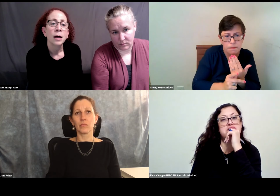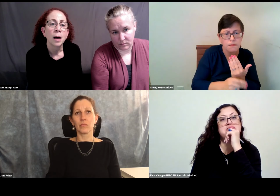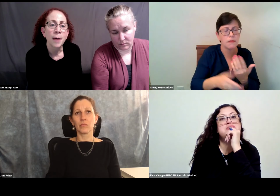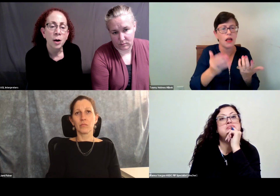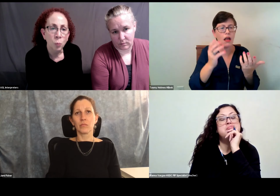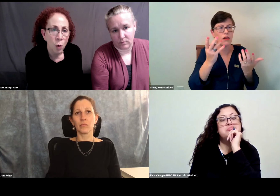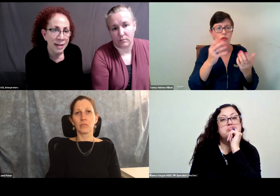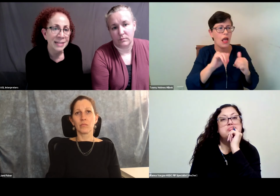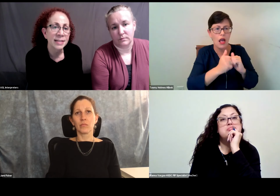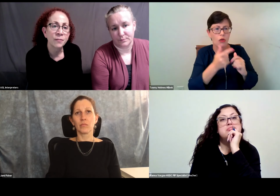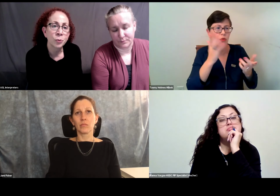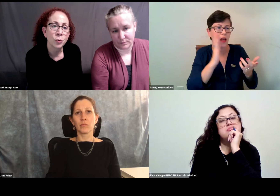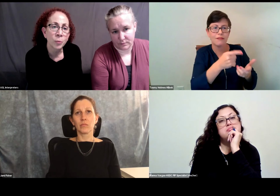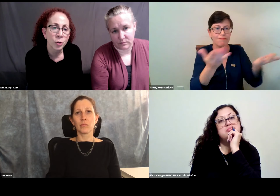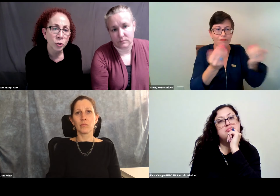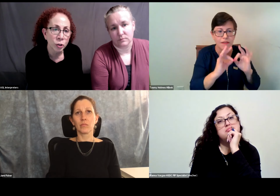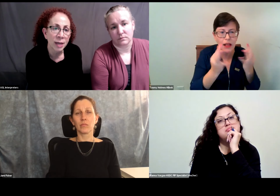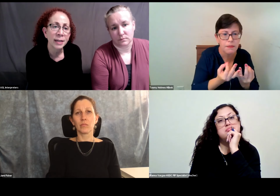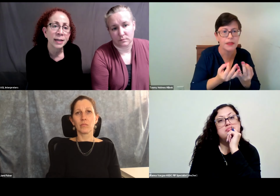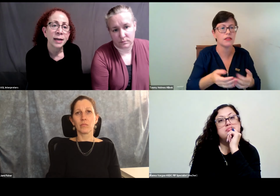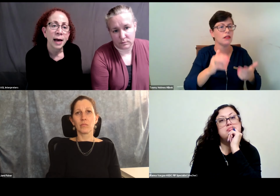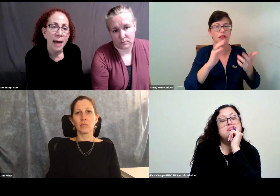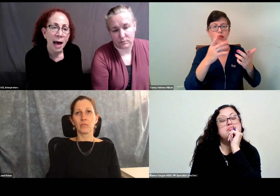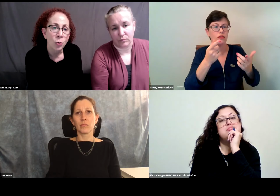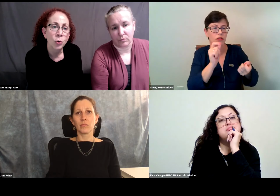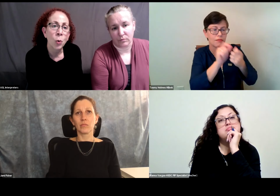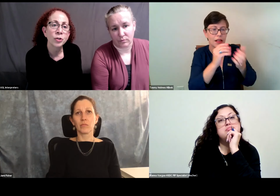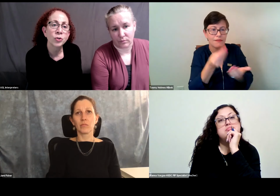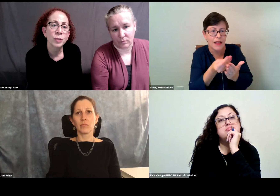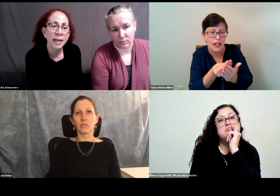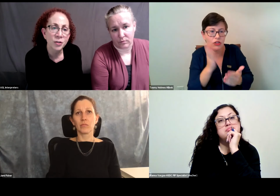about what is the deaf program going to look like and how are you going to engage